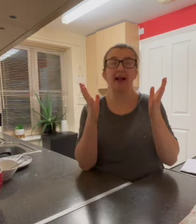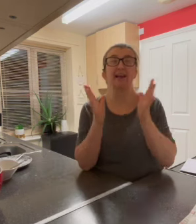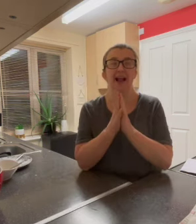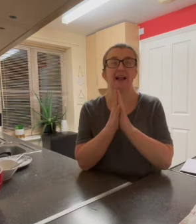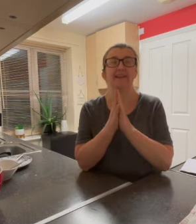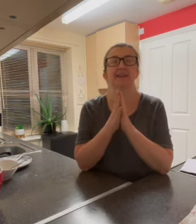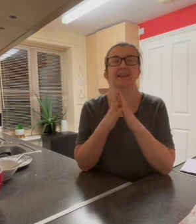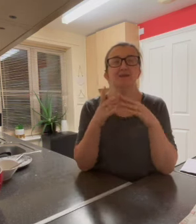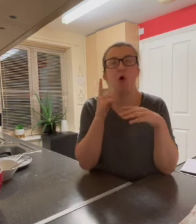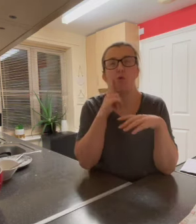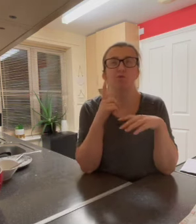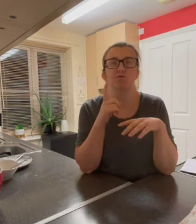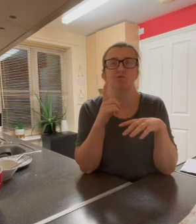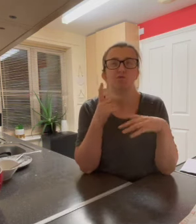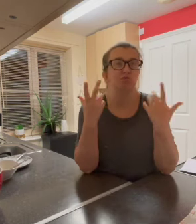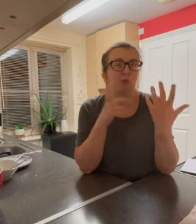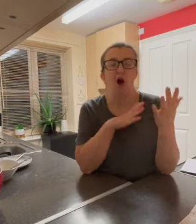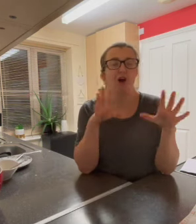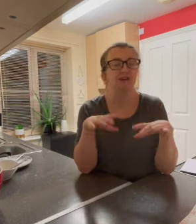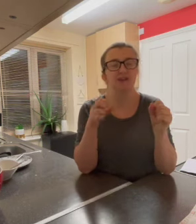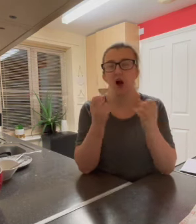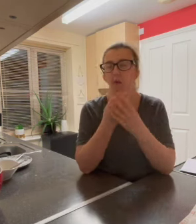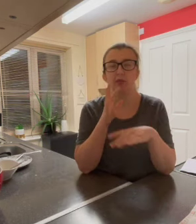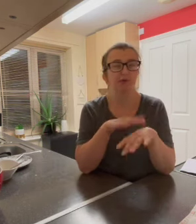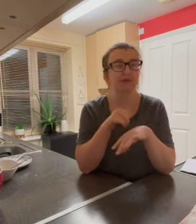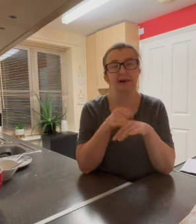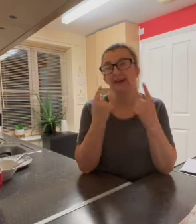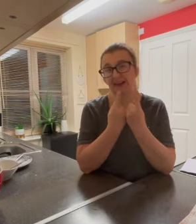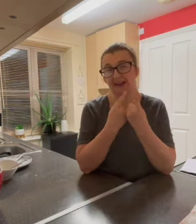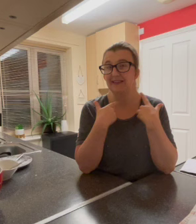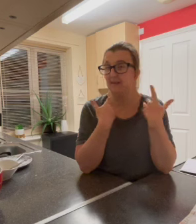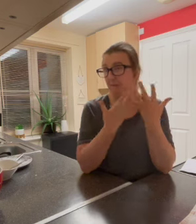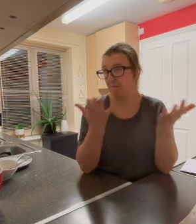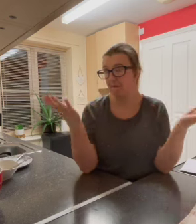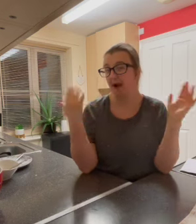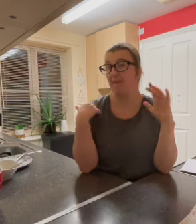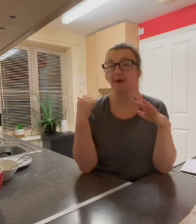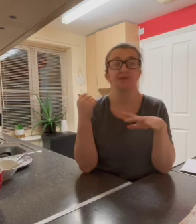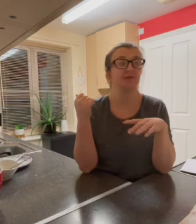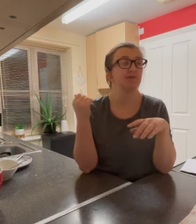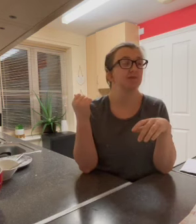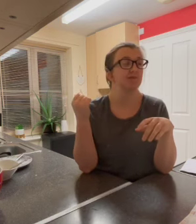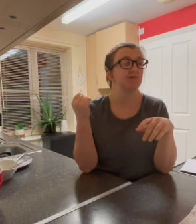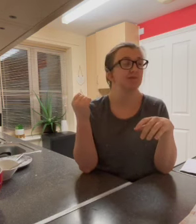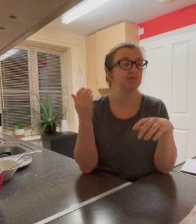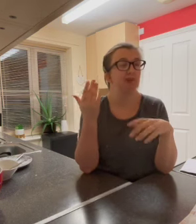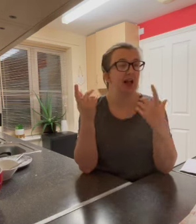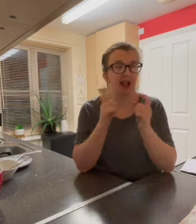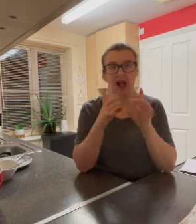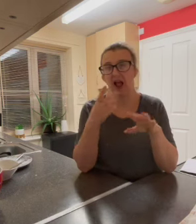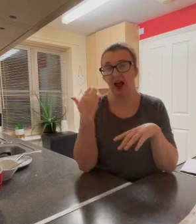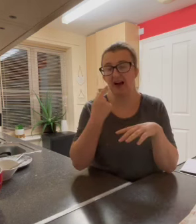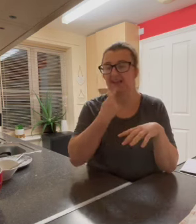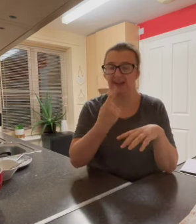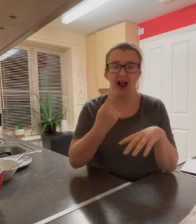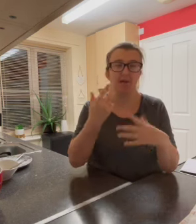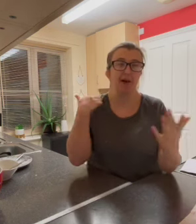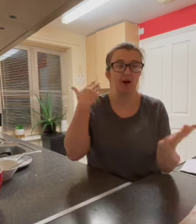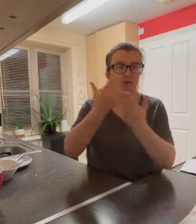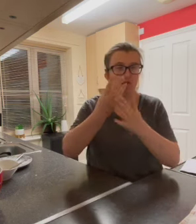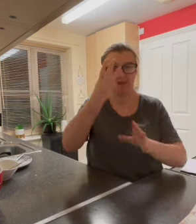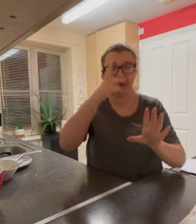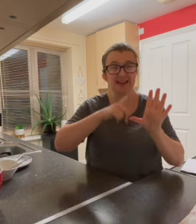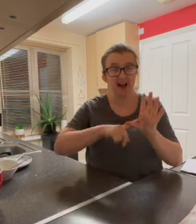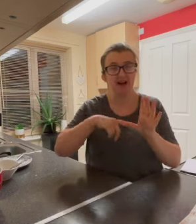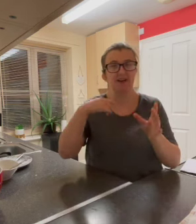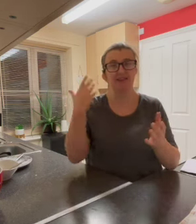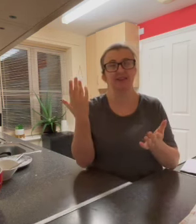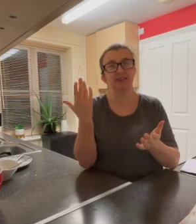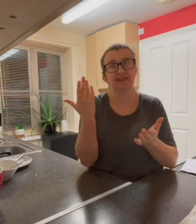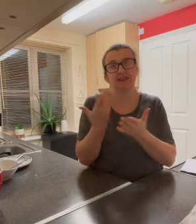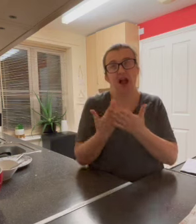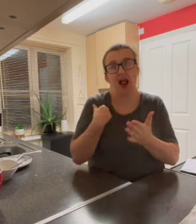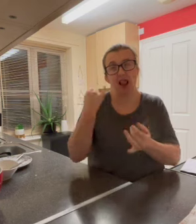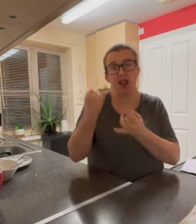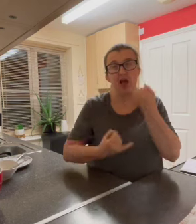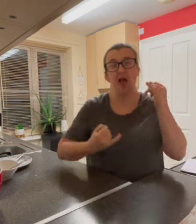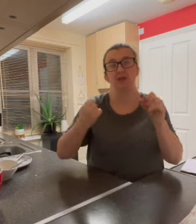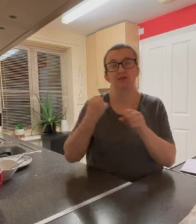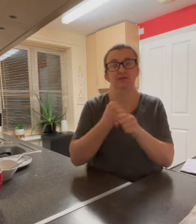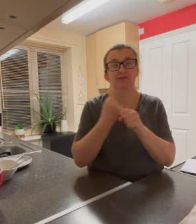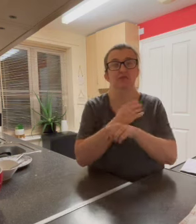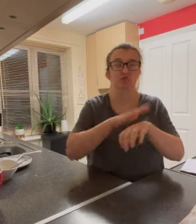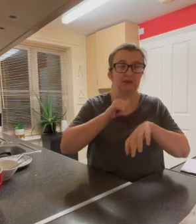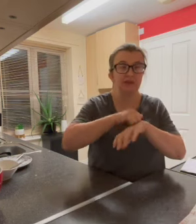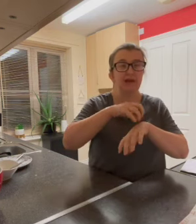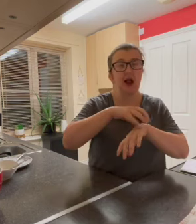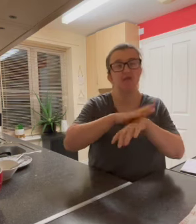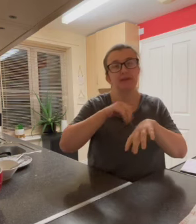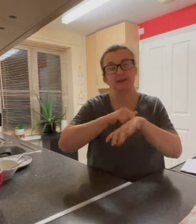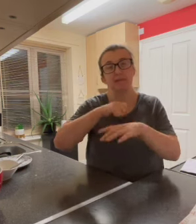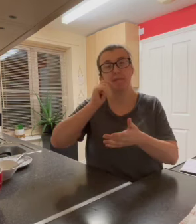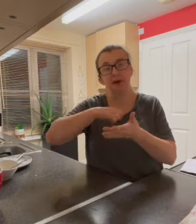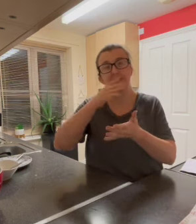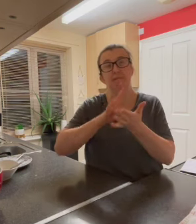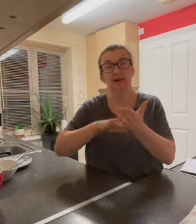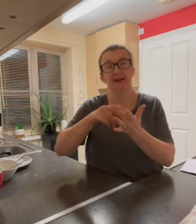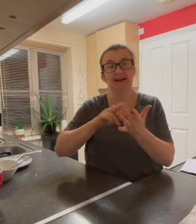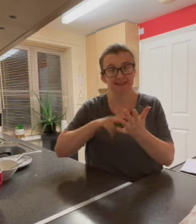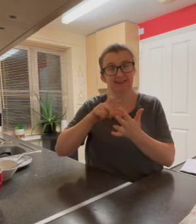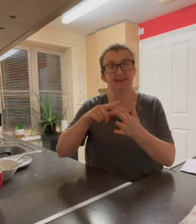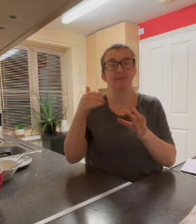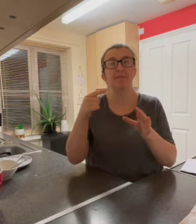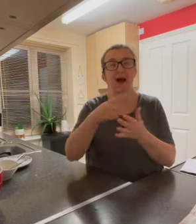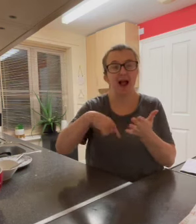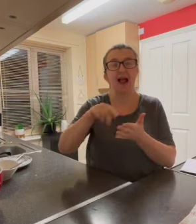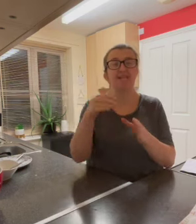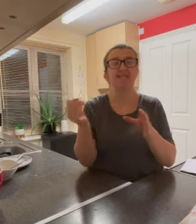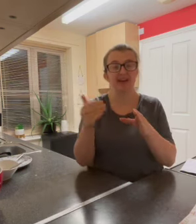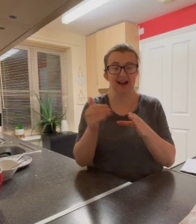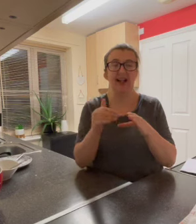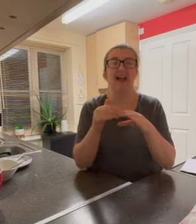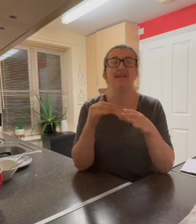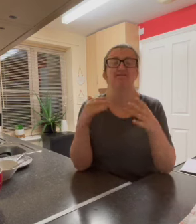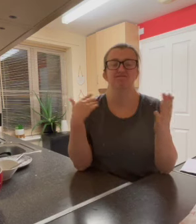Okay... I thought why not start with Christmas desserts, like I said earlier it has been 3 year since I made Xmas pudding, cake and mince pie filling.